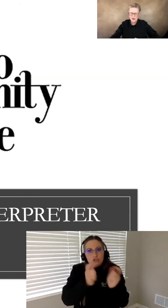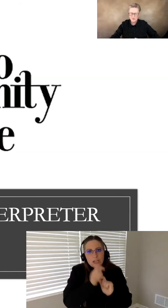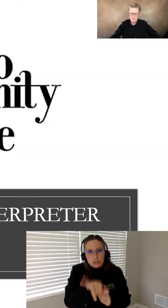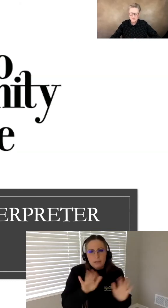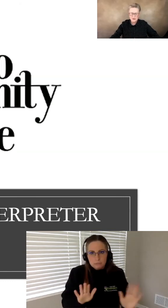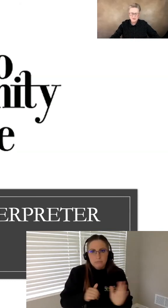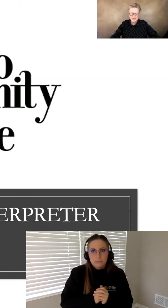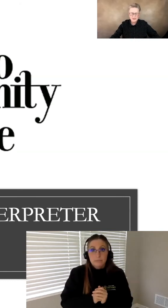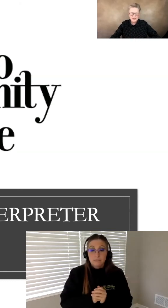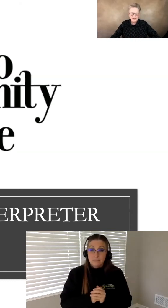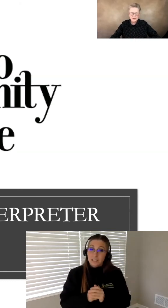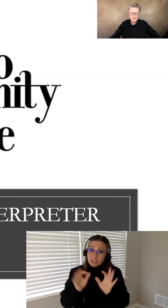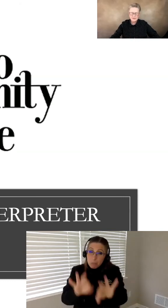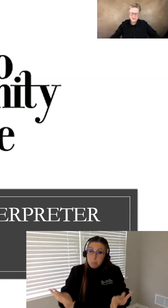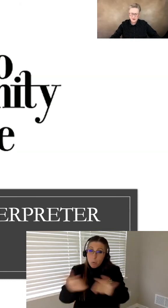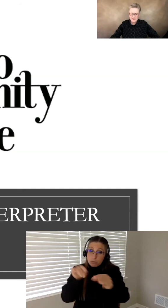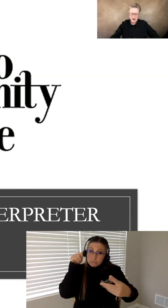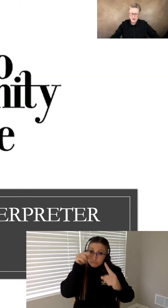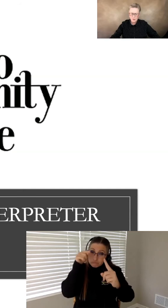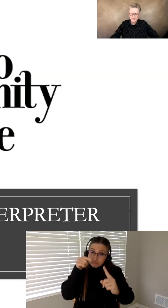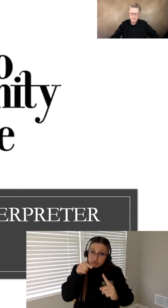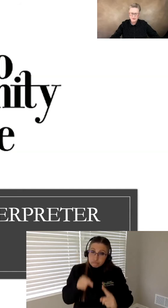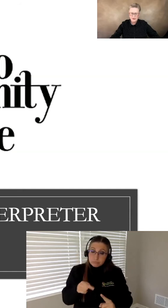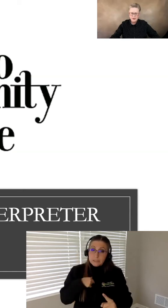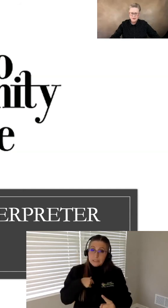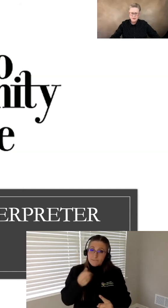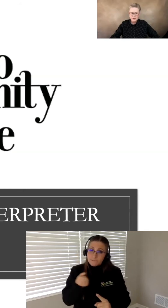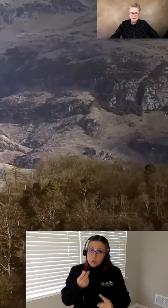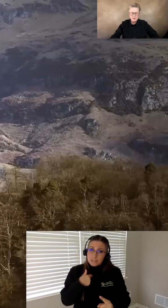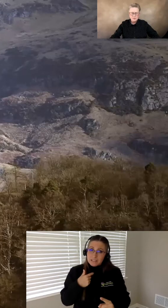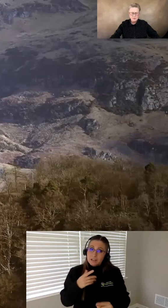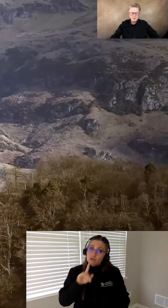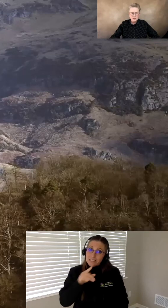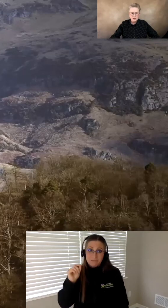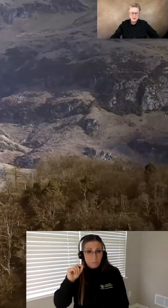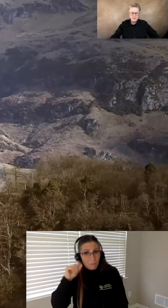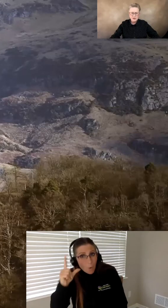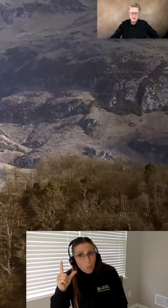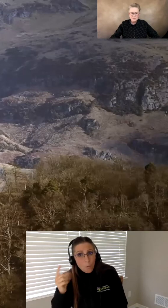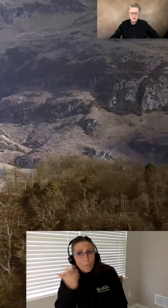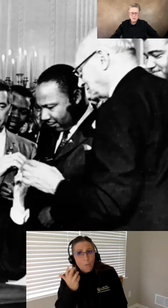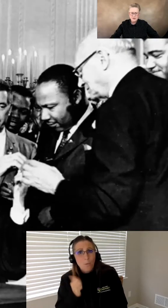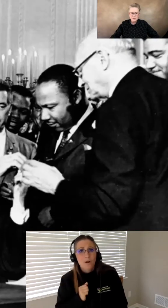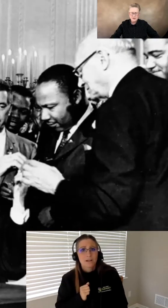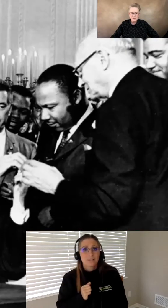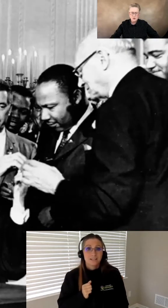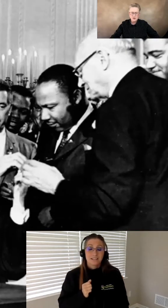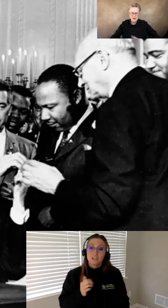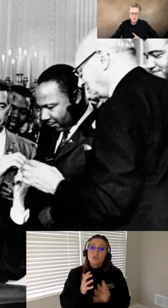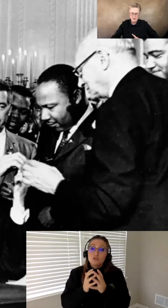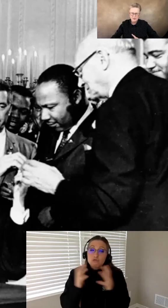out a few things that is very eye-opening because it there is much missing so think about this